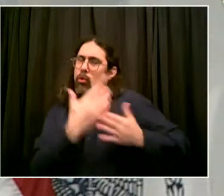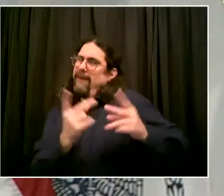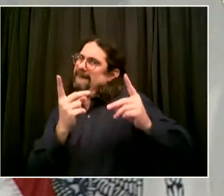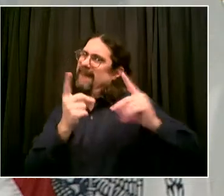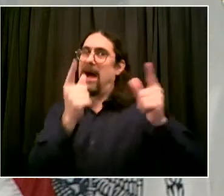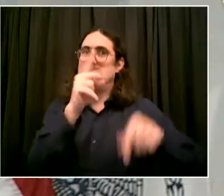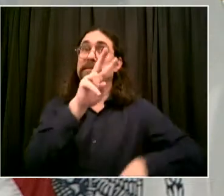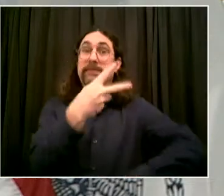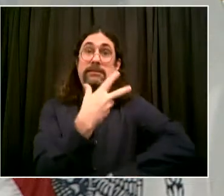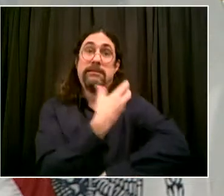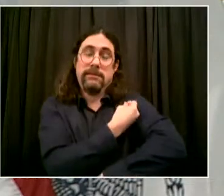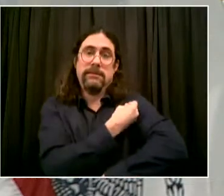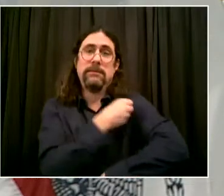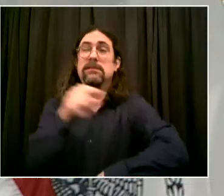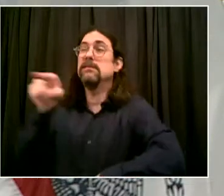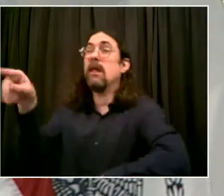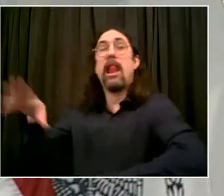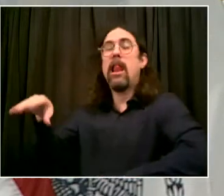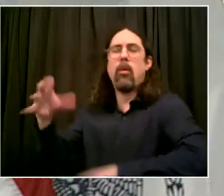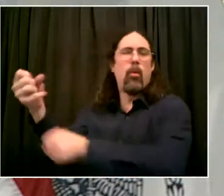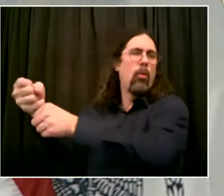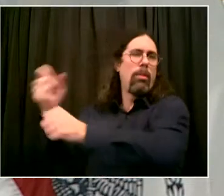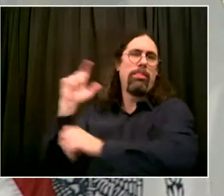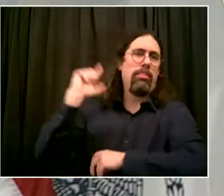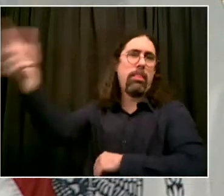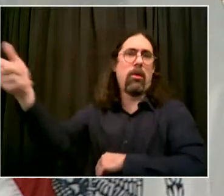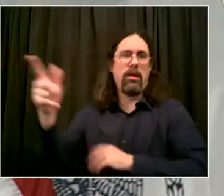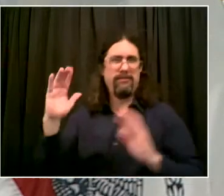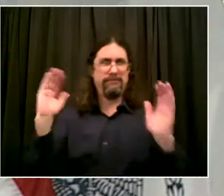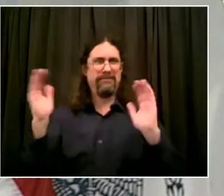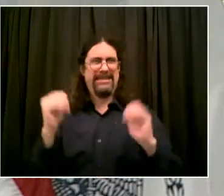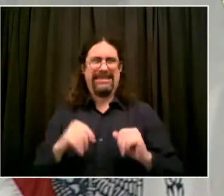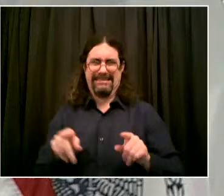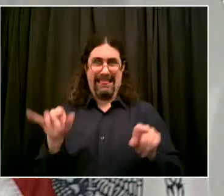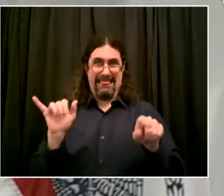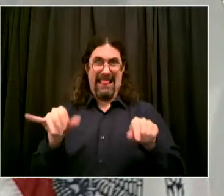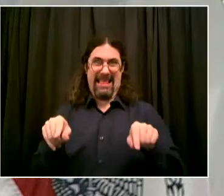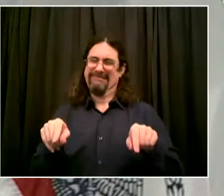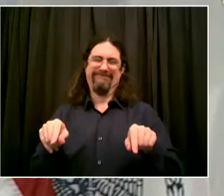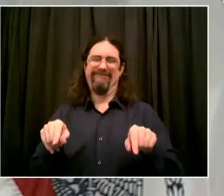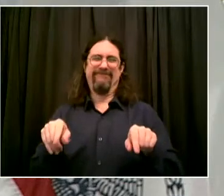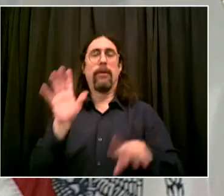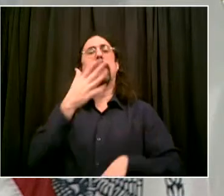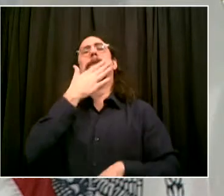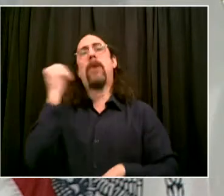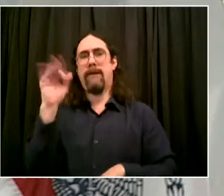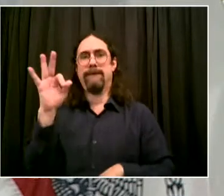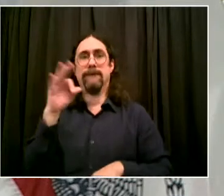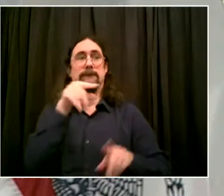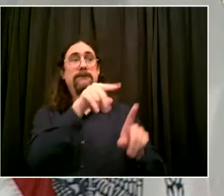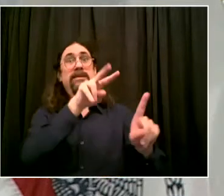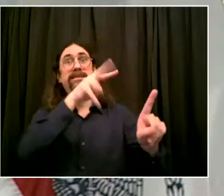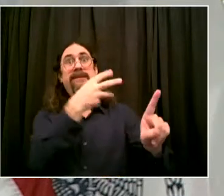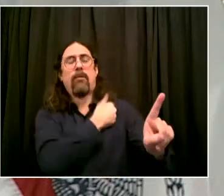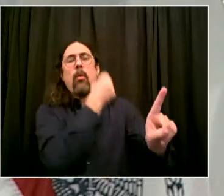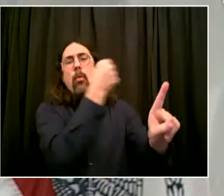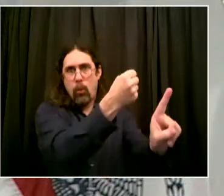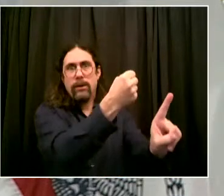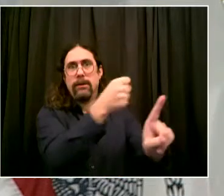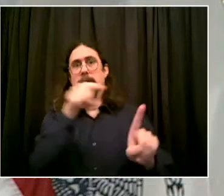ARGUING, OTHERWISE WE'RE LEFT WITH A SITUATION WHERE WE CAN DO VERY FEW VACCINATIONS